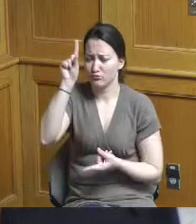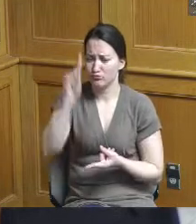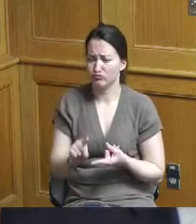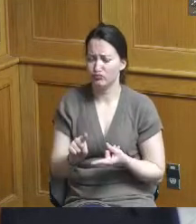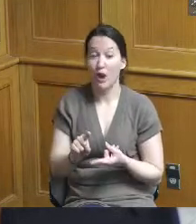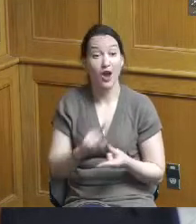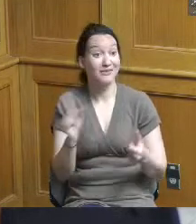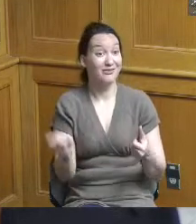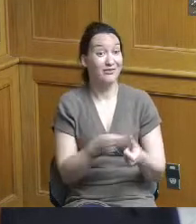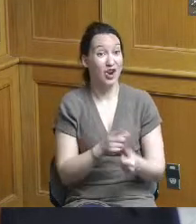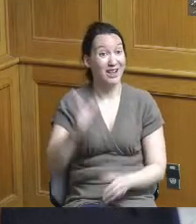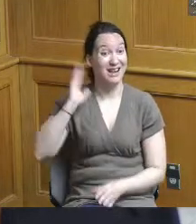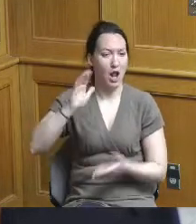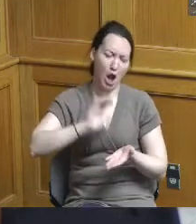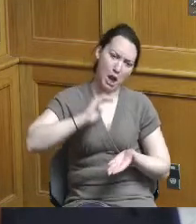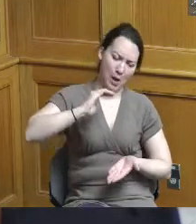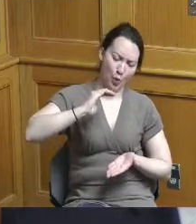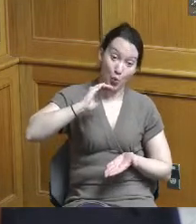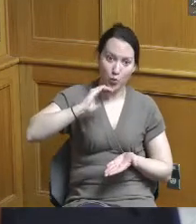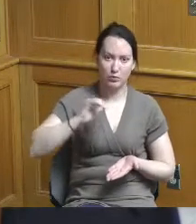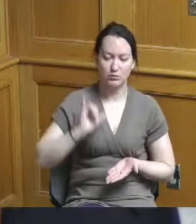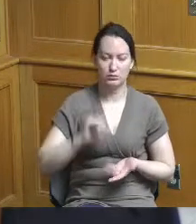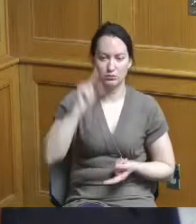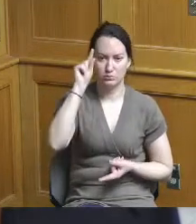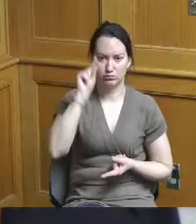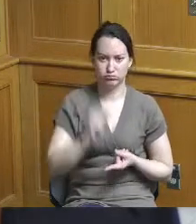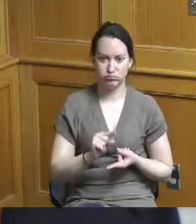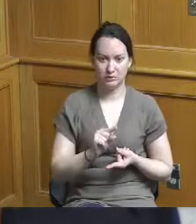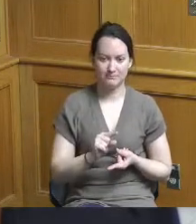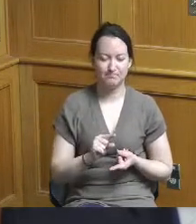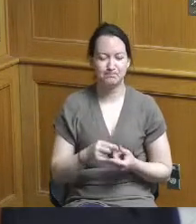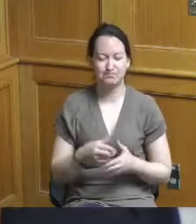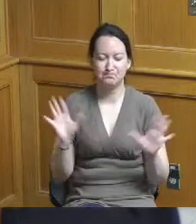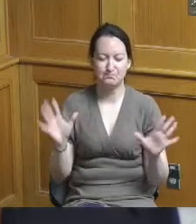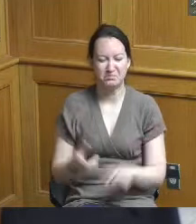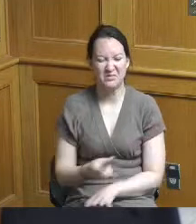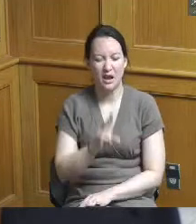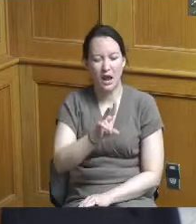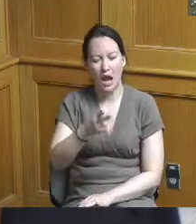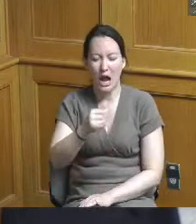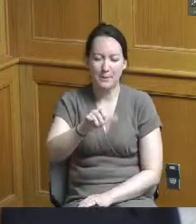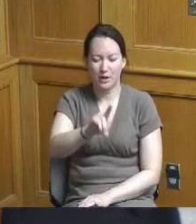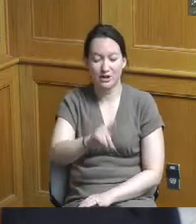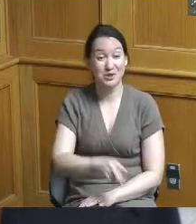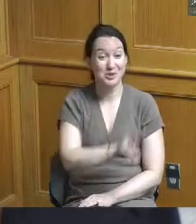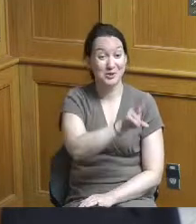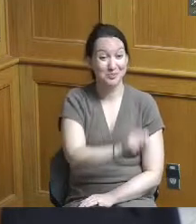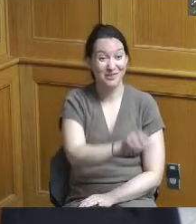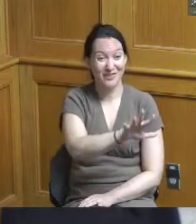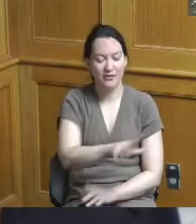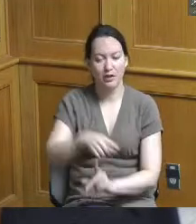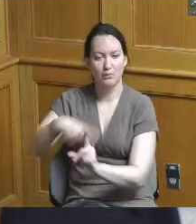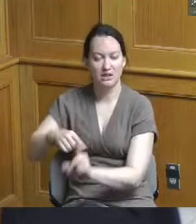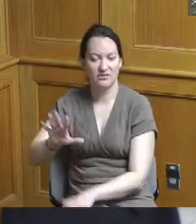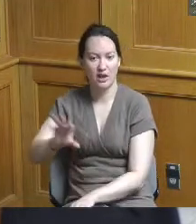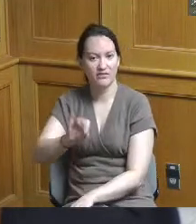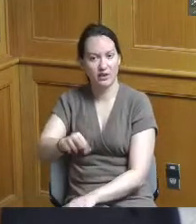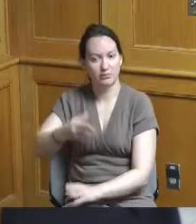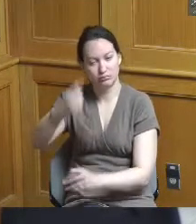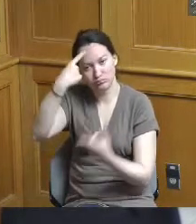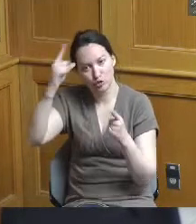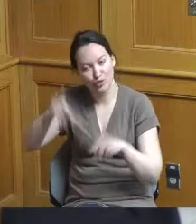was initially talked about to a to this hybrid 2.5 plus five if if develop if Redevelopment occurs